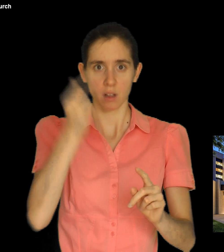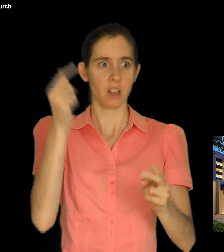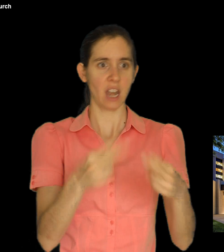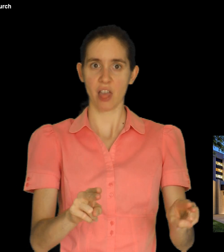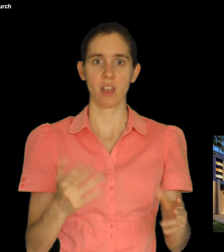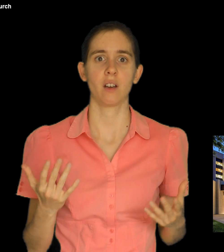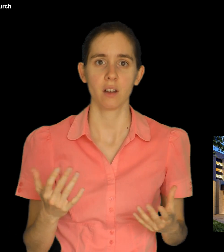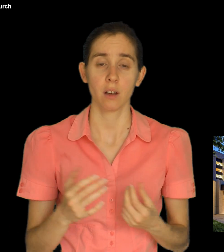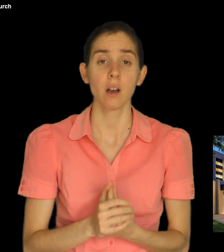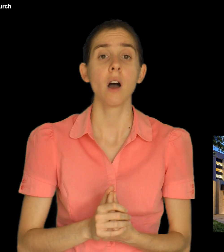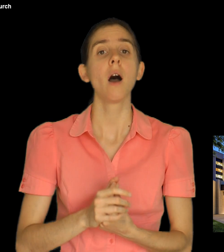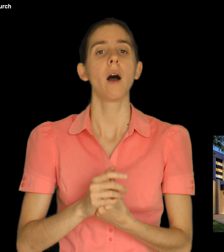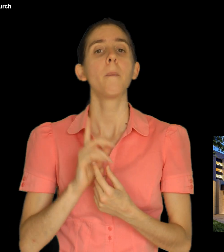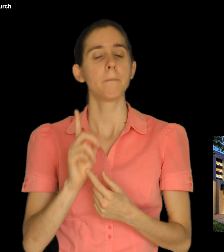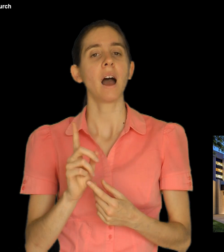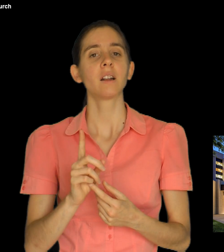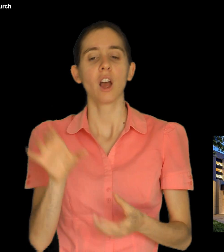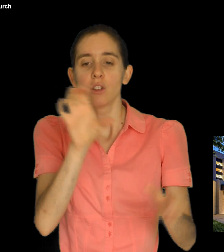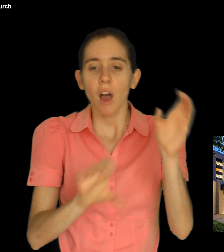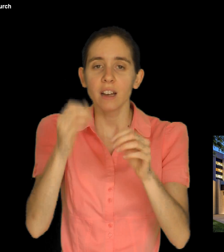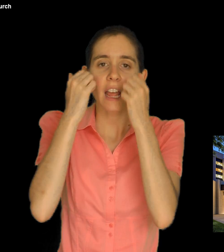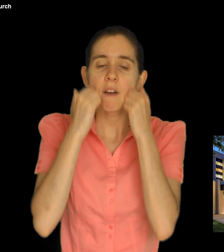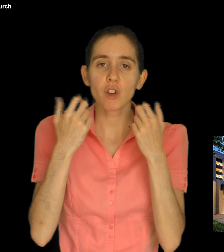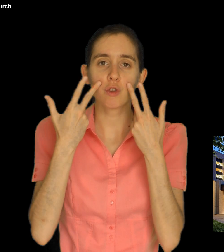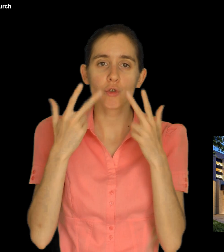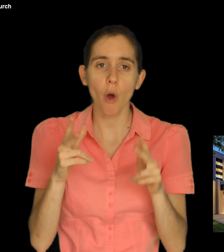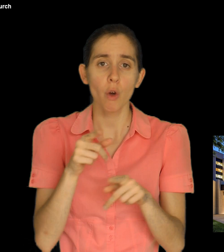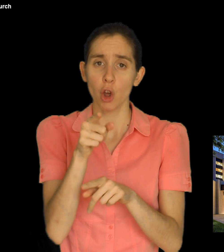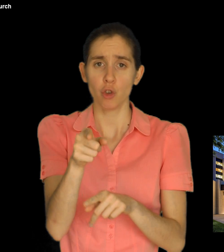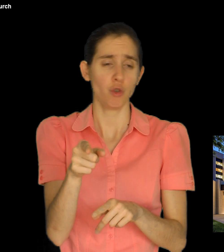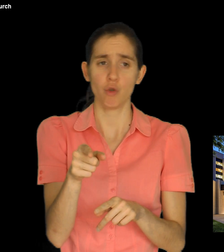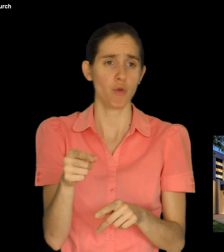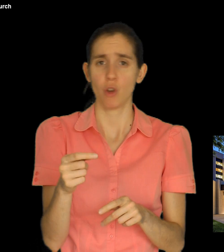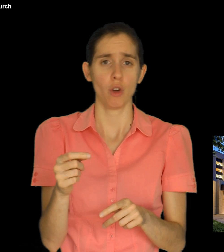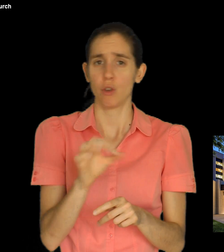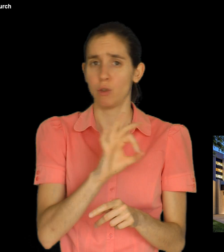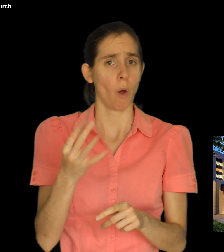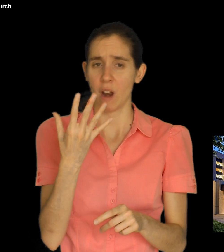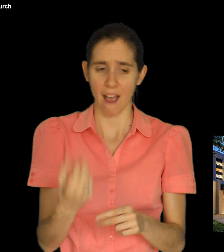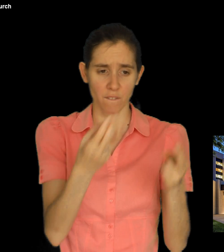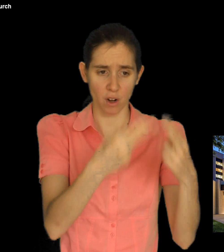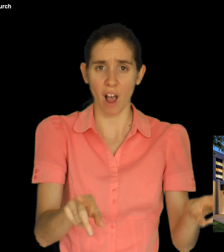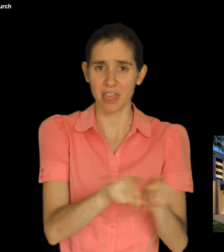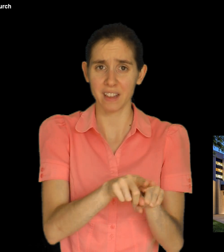However, scientific evidence reveals you don't have to suffer the same fate. Today